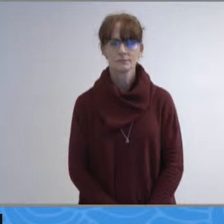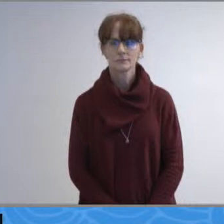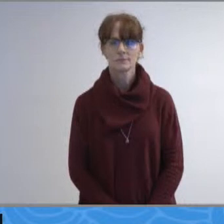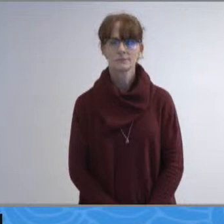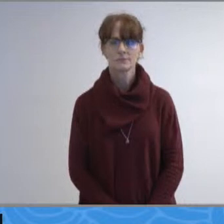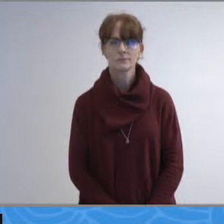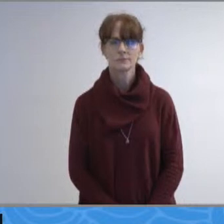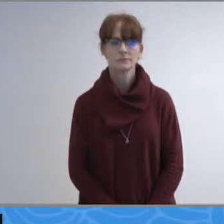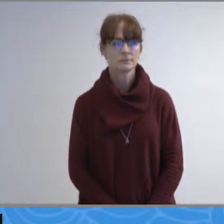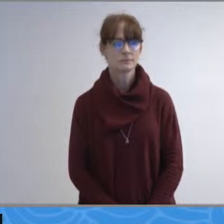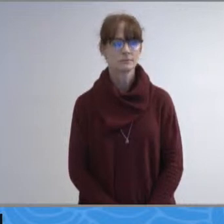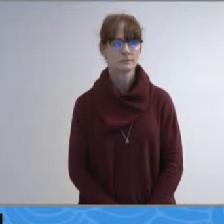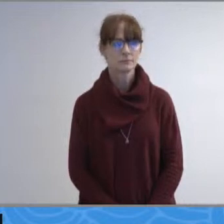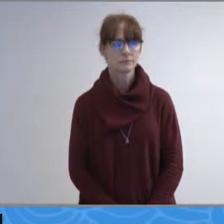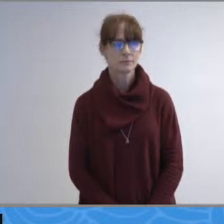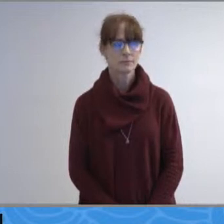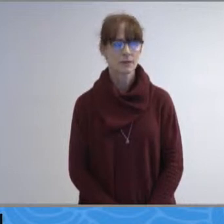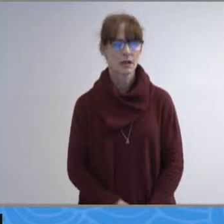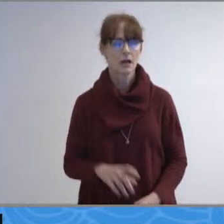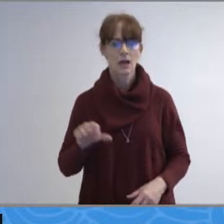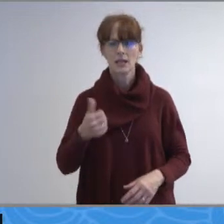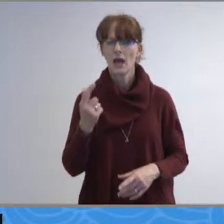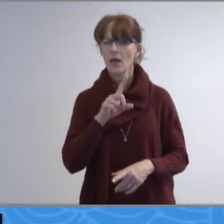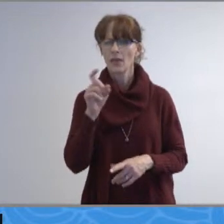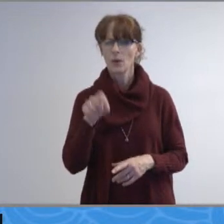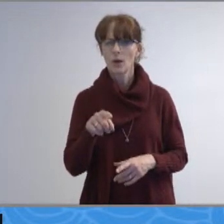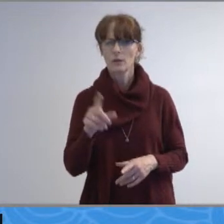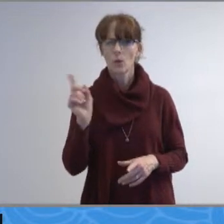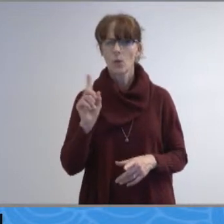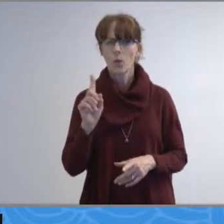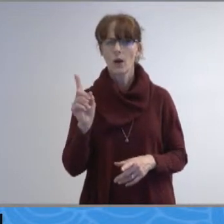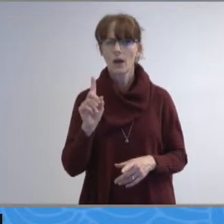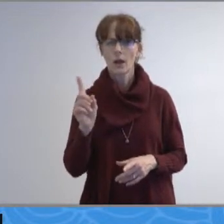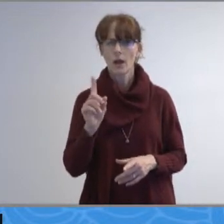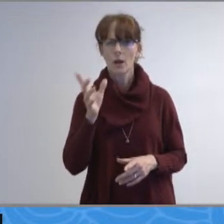And Kevin, I think there was another question about where parents can view